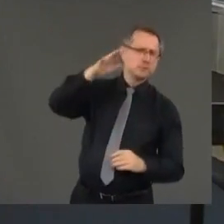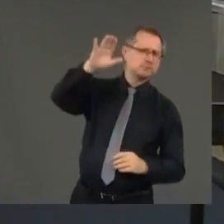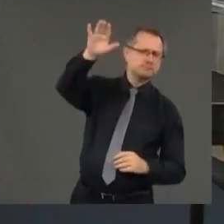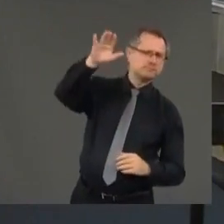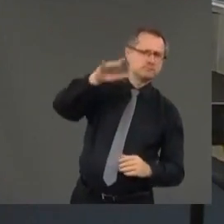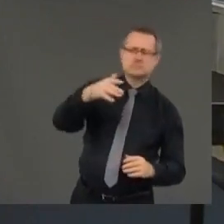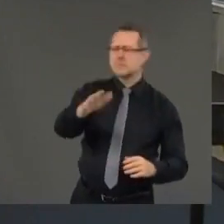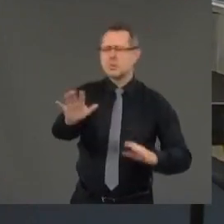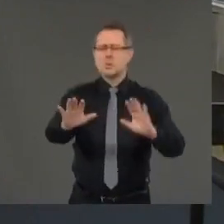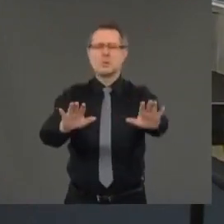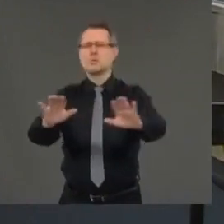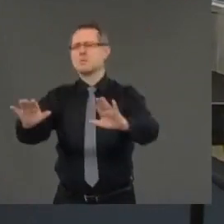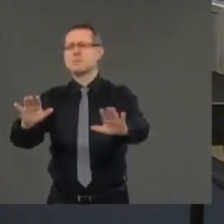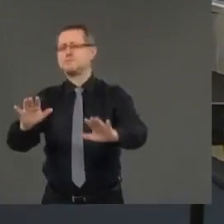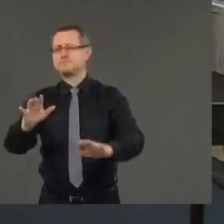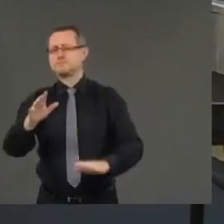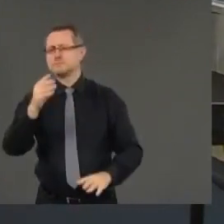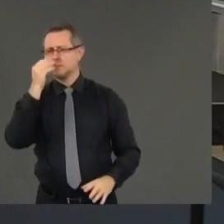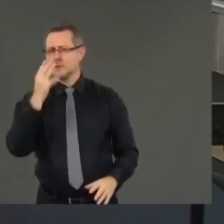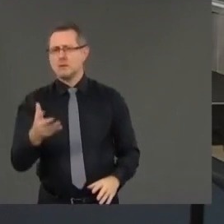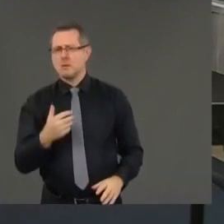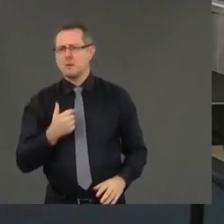TAKEOVER. BUT, GOVERNOR, HERE'S THE